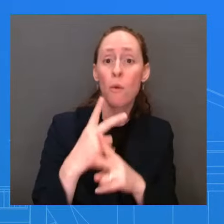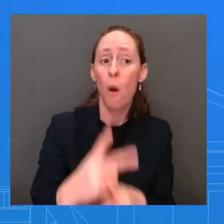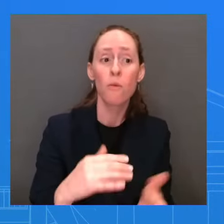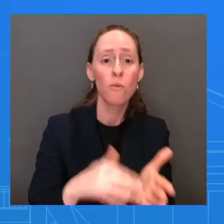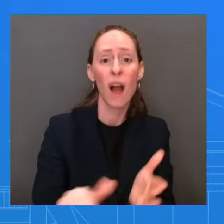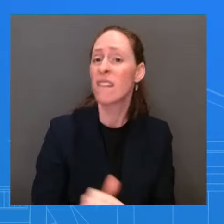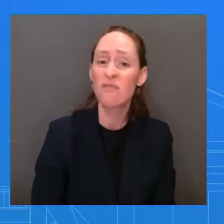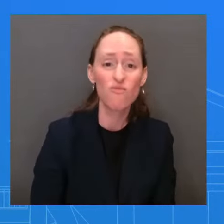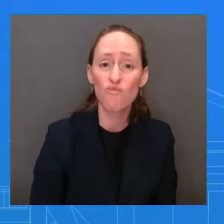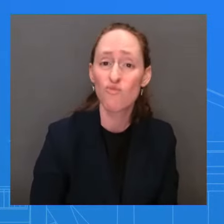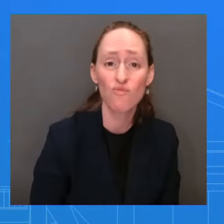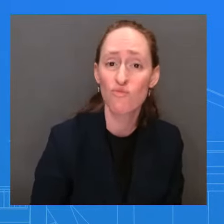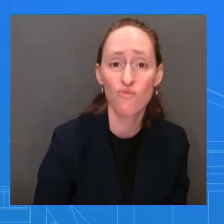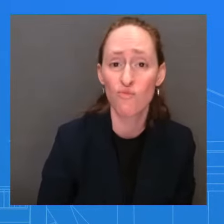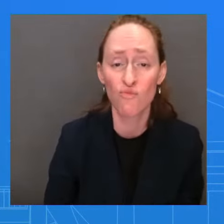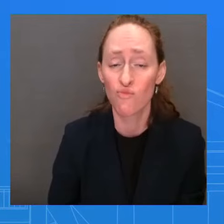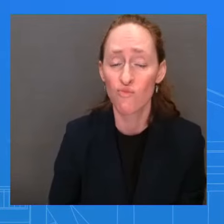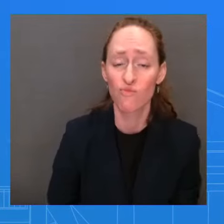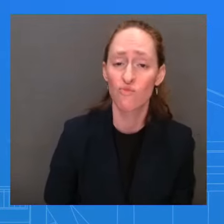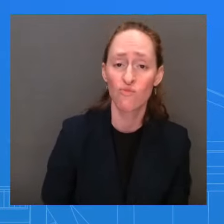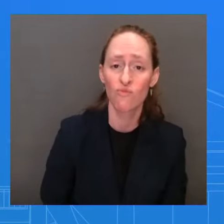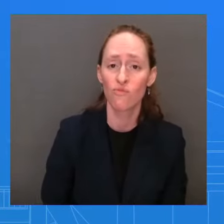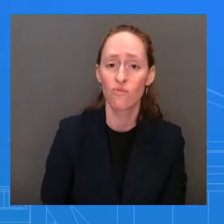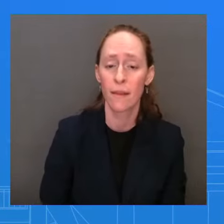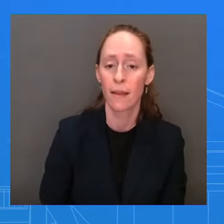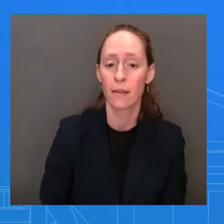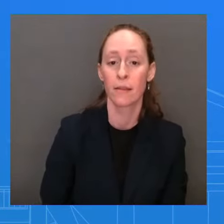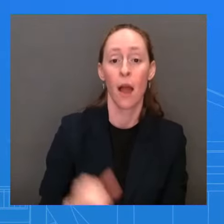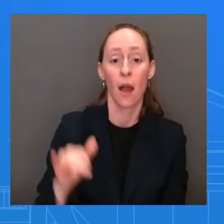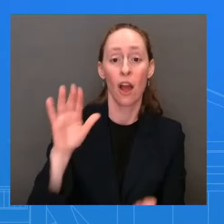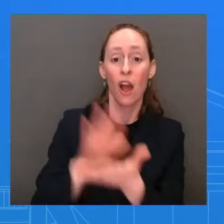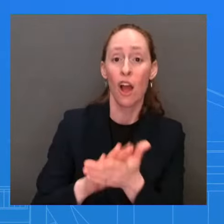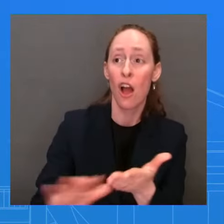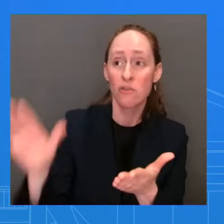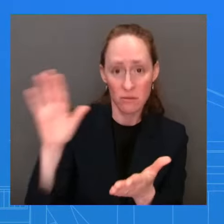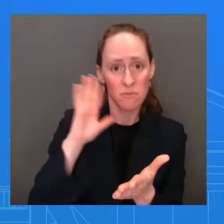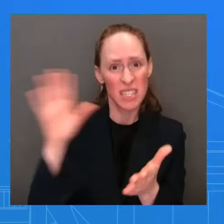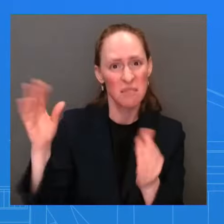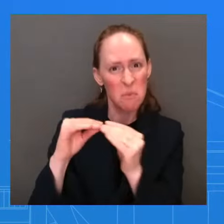by reducing Pell grants for millions. It's clear that the Speaker's bill